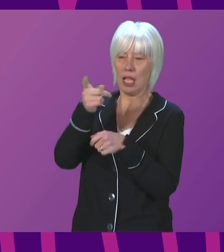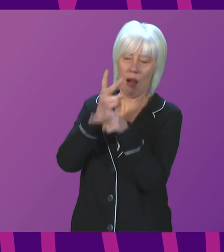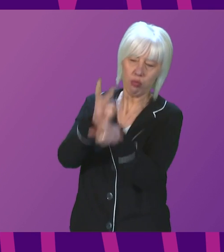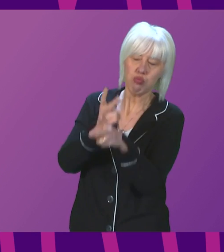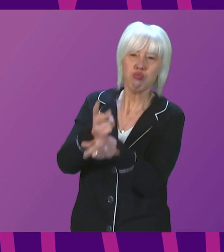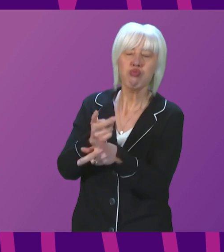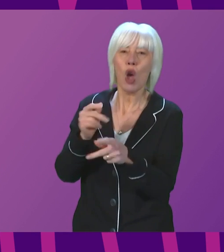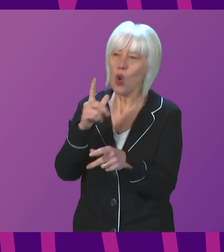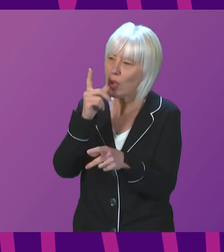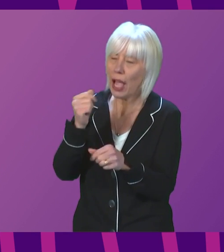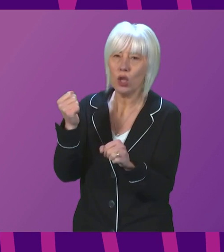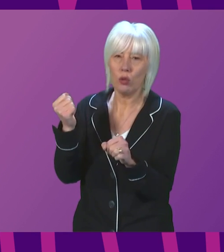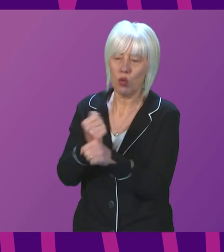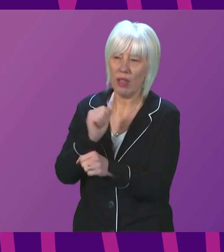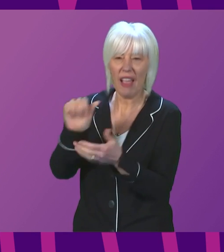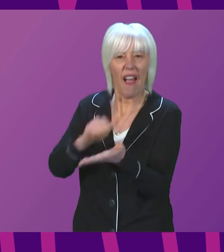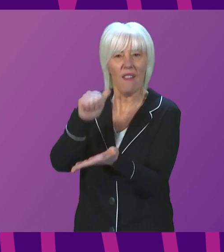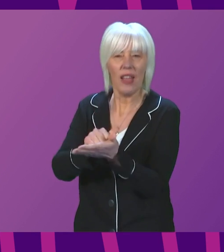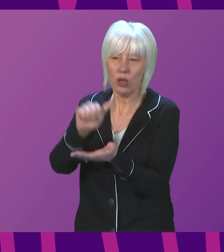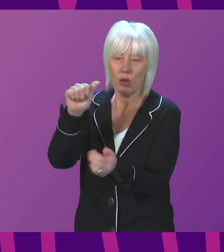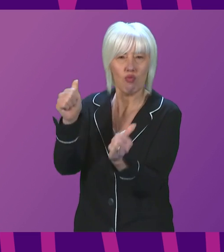undertake a fit and proper person test for footballers?